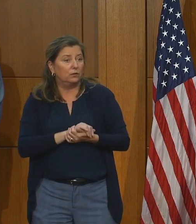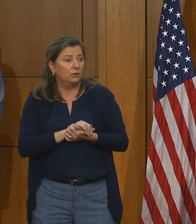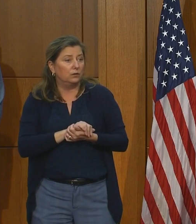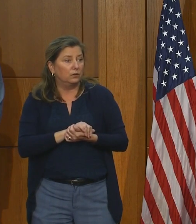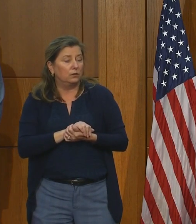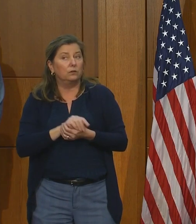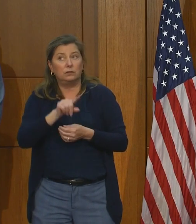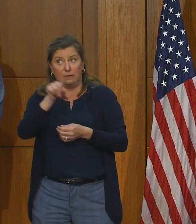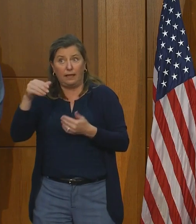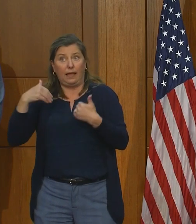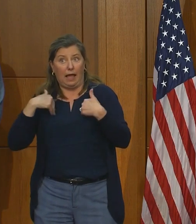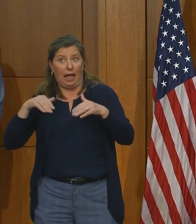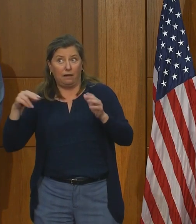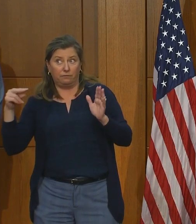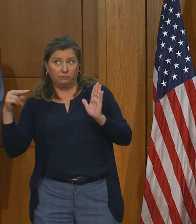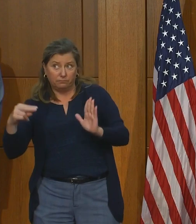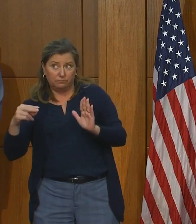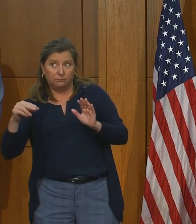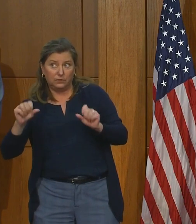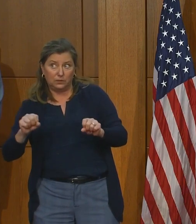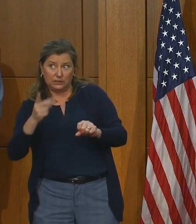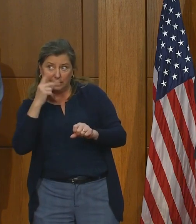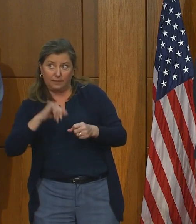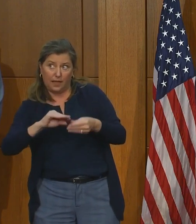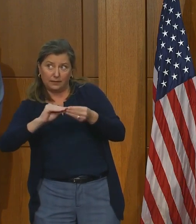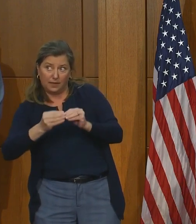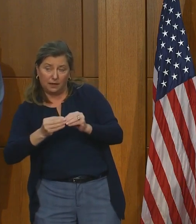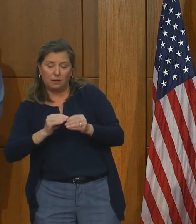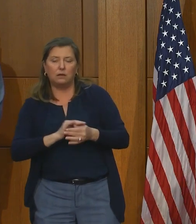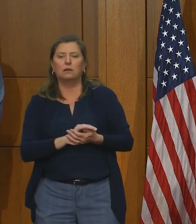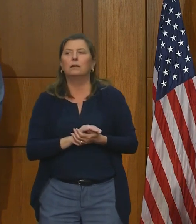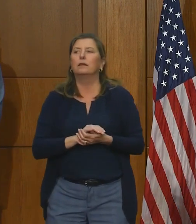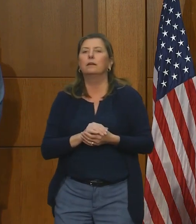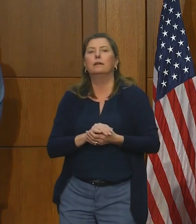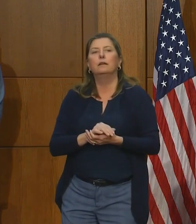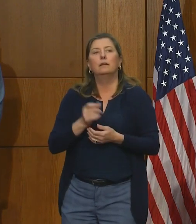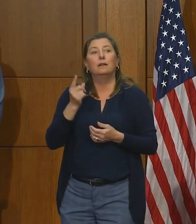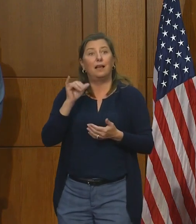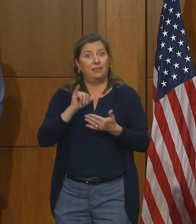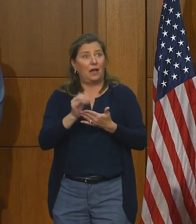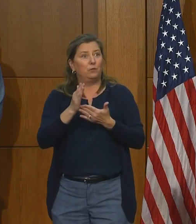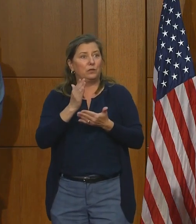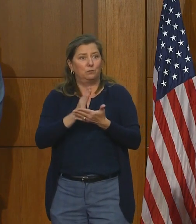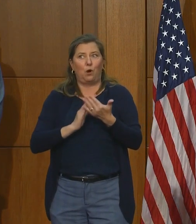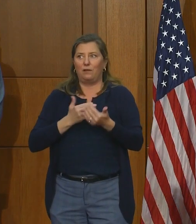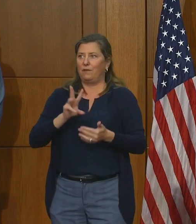LOCALITIES ALSO IT NOT. HAVE